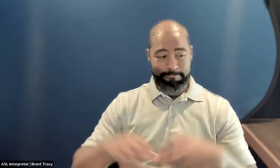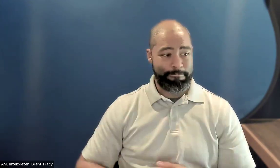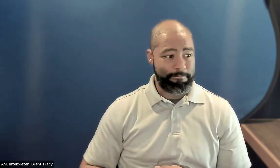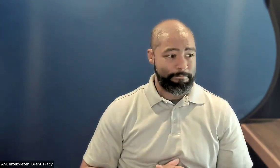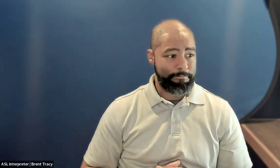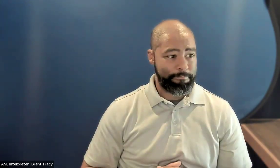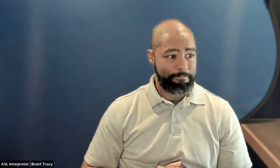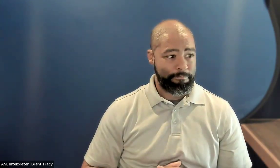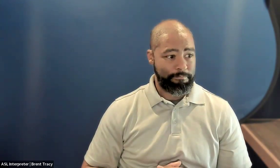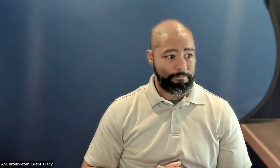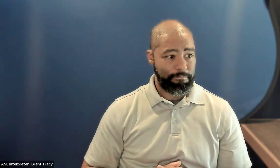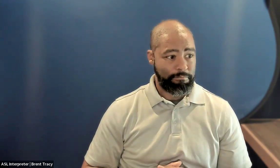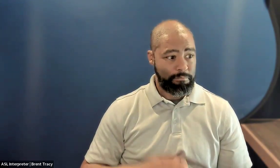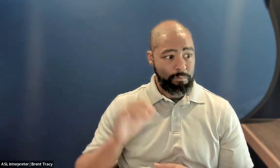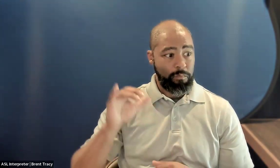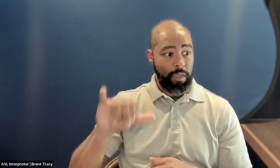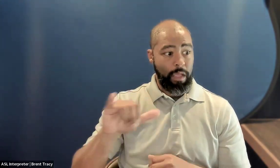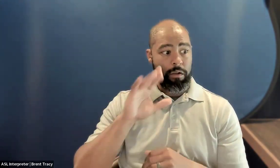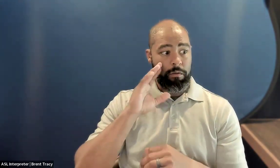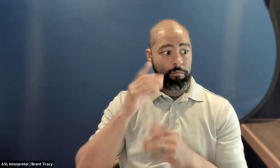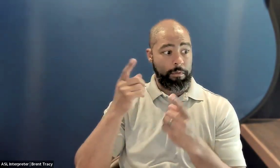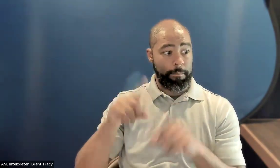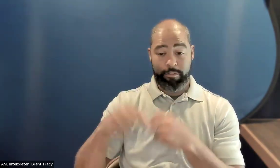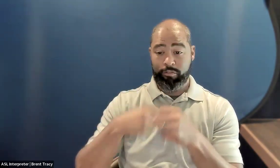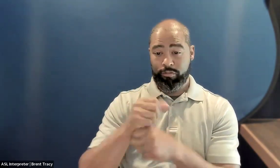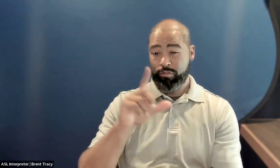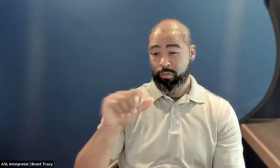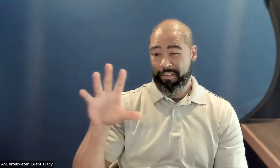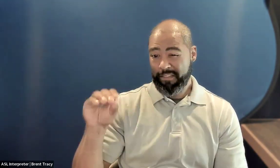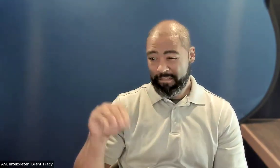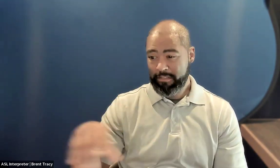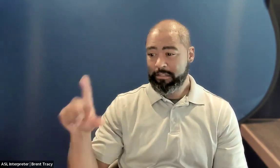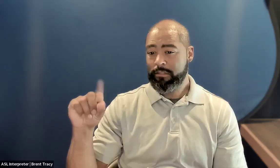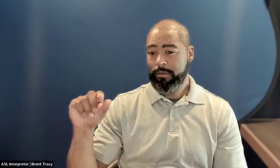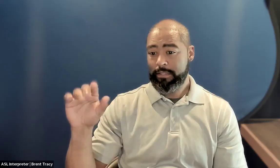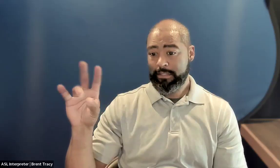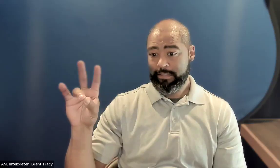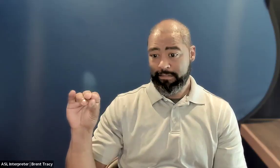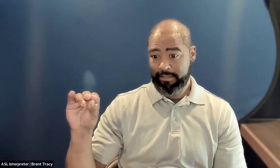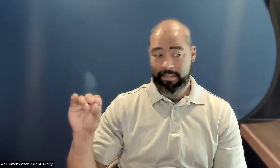event in 2050 and 2070. And there's information expandable below on how that